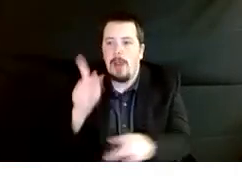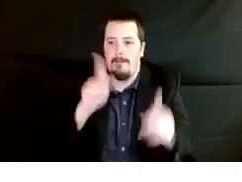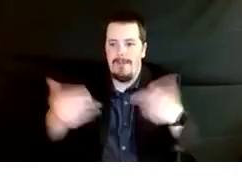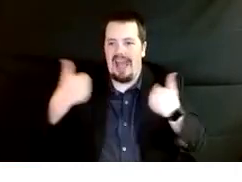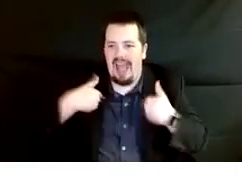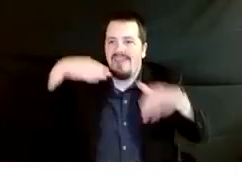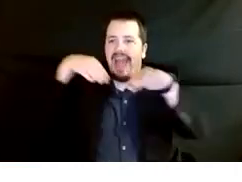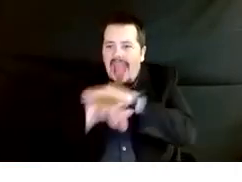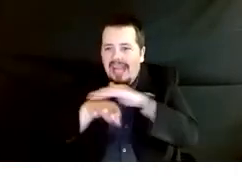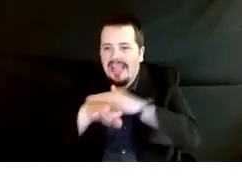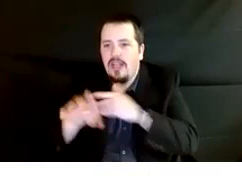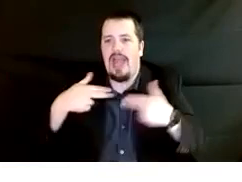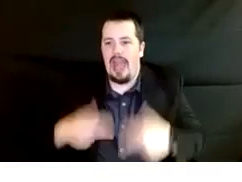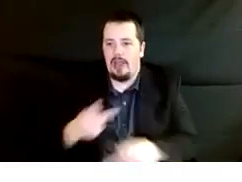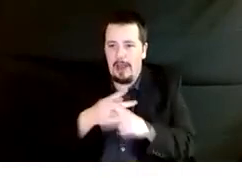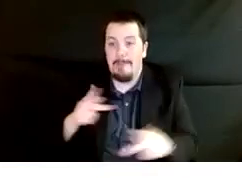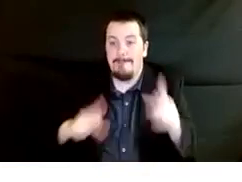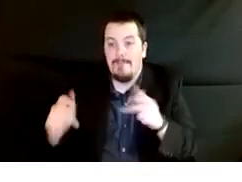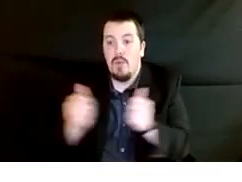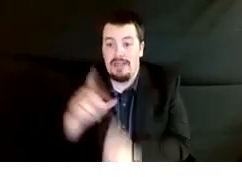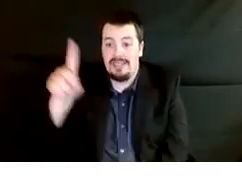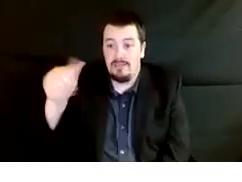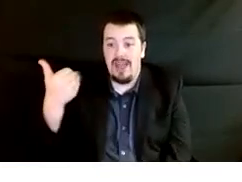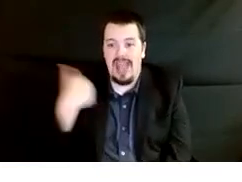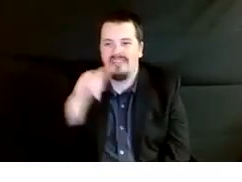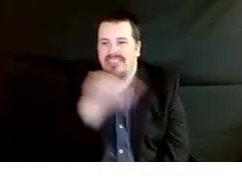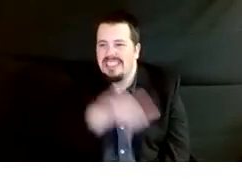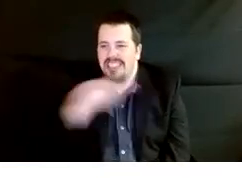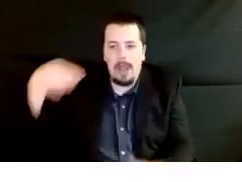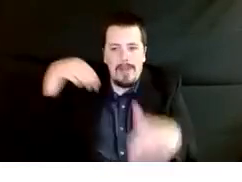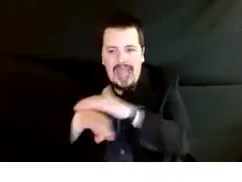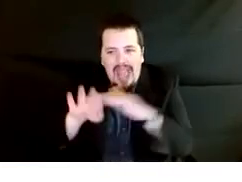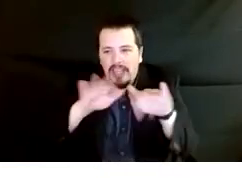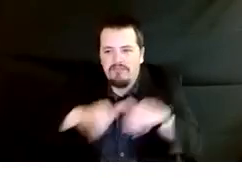the people with disabilities have the same access to health care as everyone else.. the Department